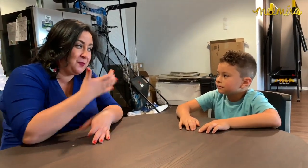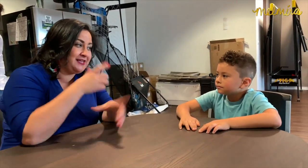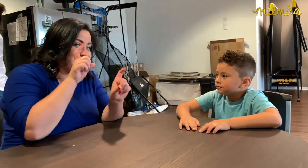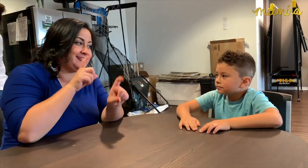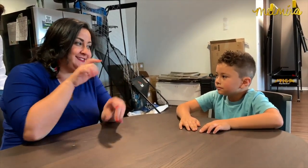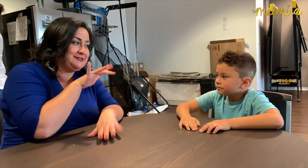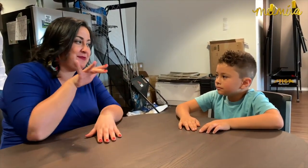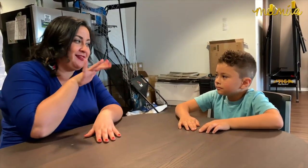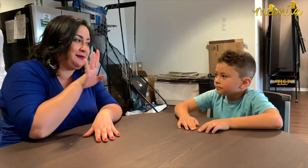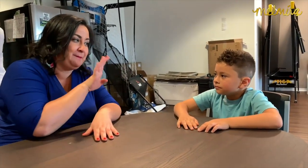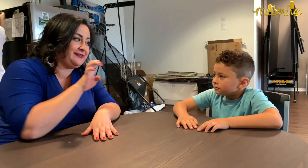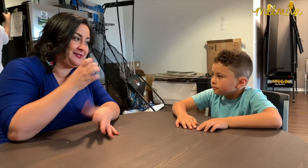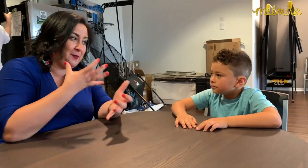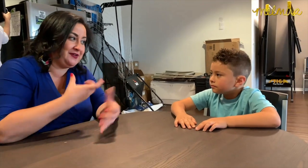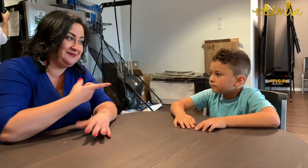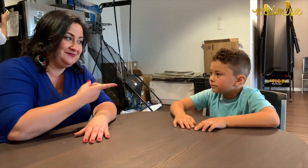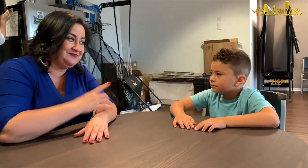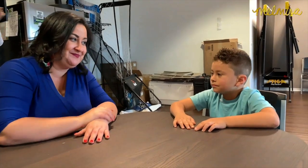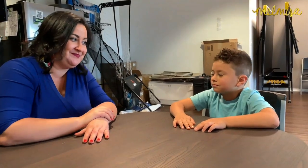Do you want to take a spelling bee test?